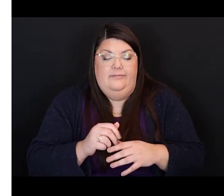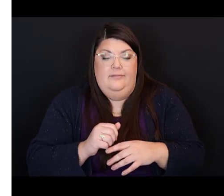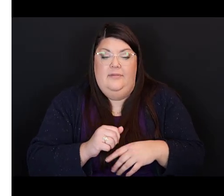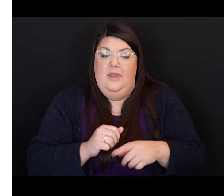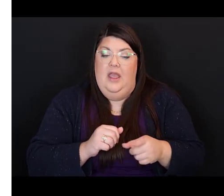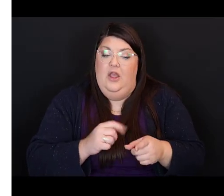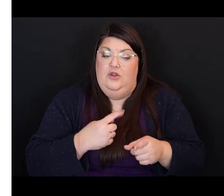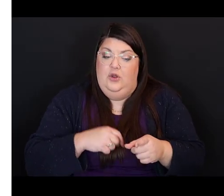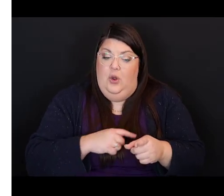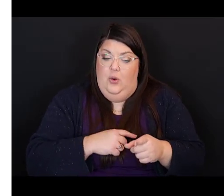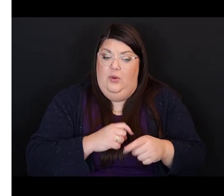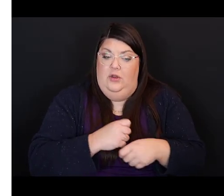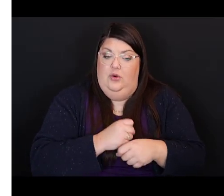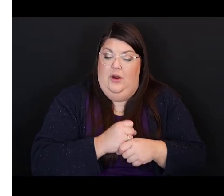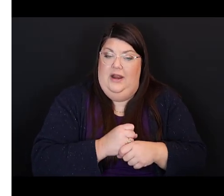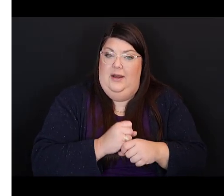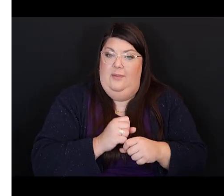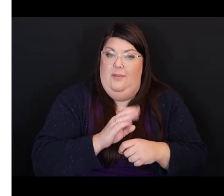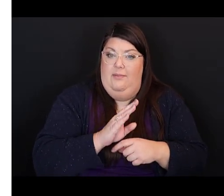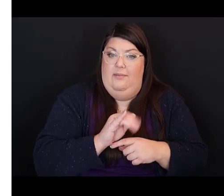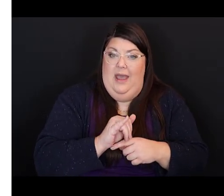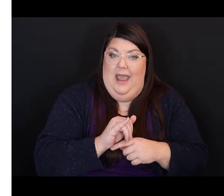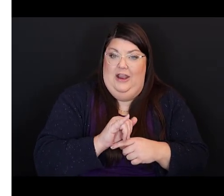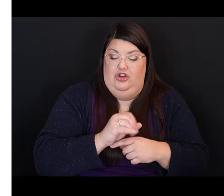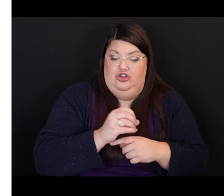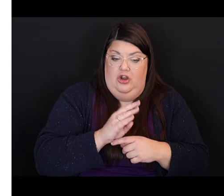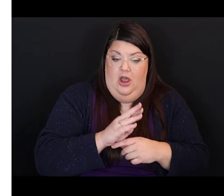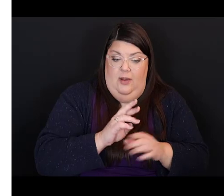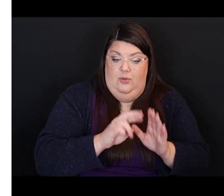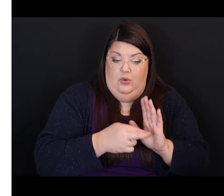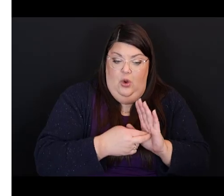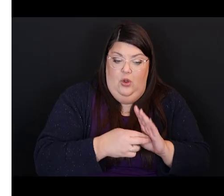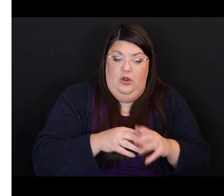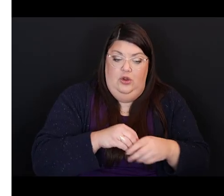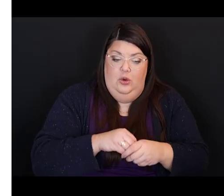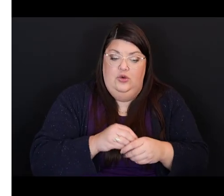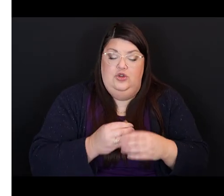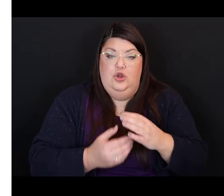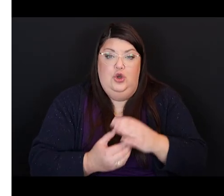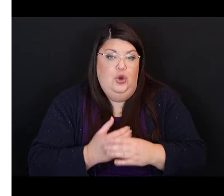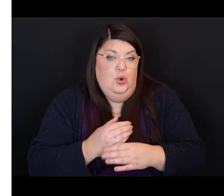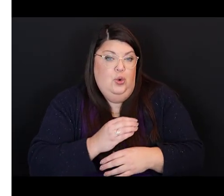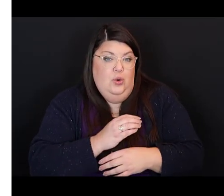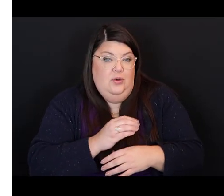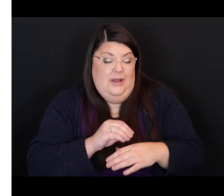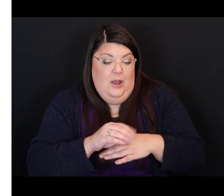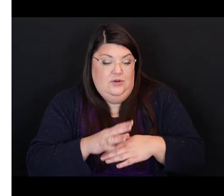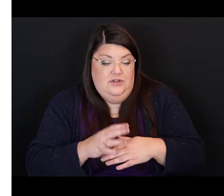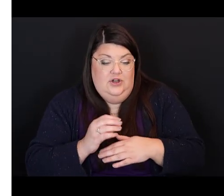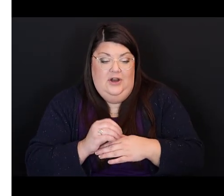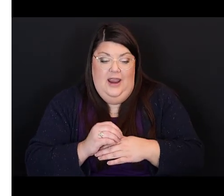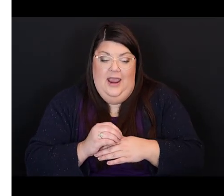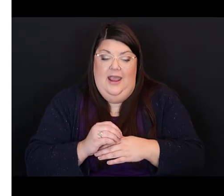learning pathways by job roll, which includes new counselor training and VR essentials. We also did